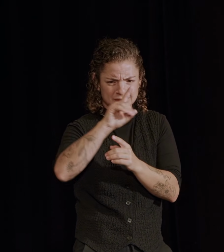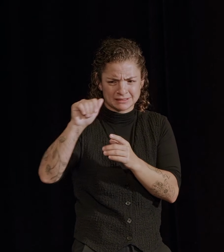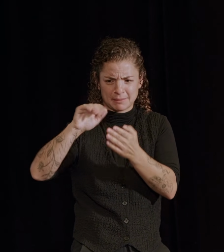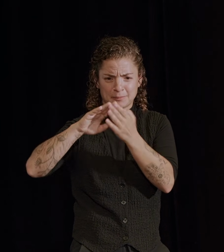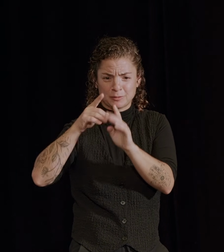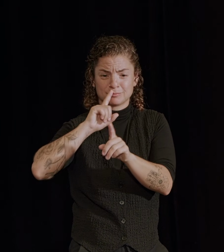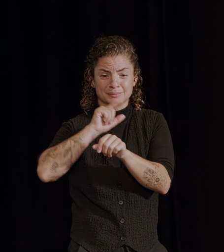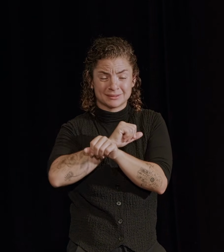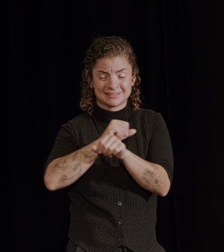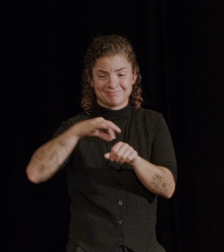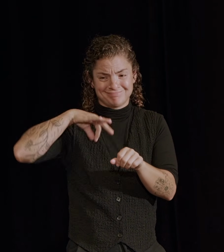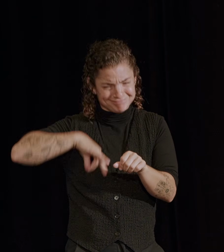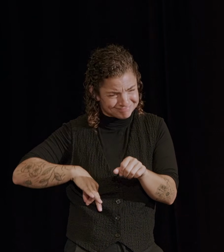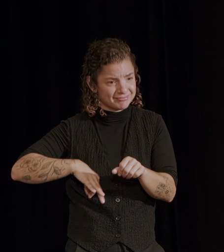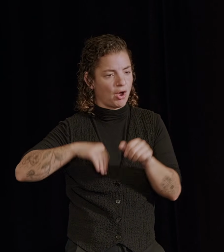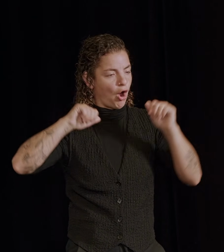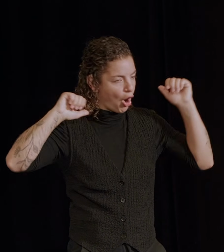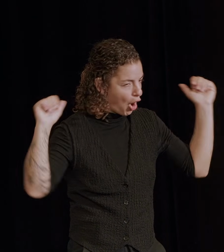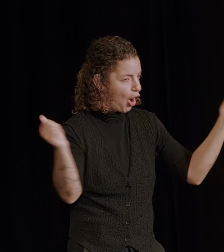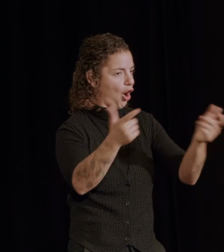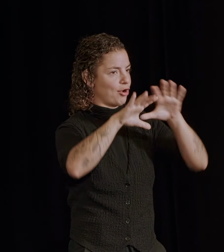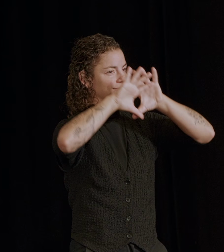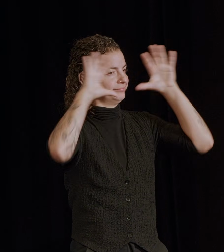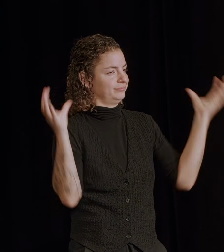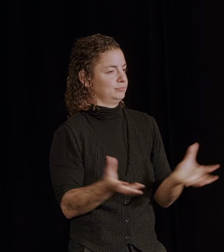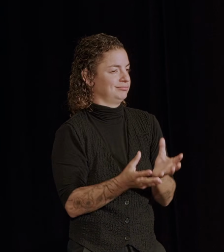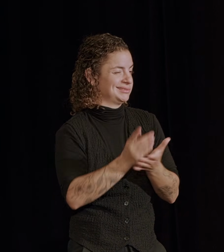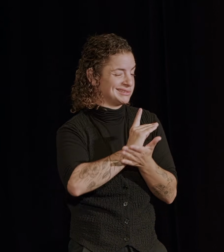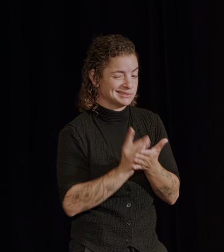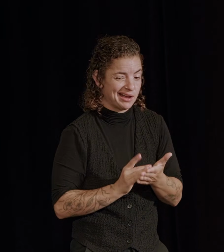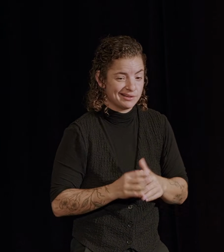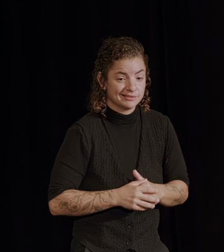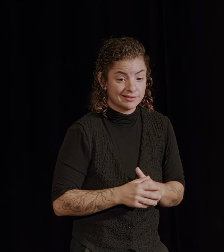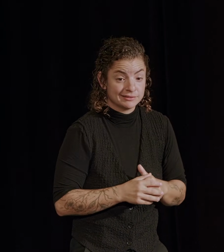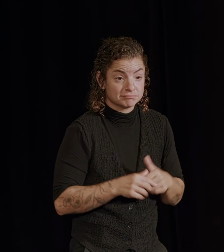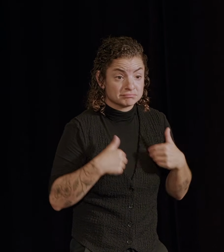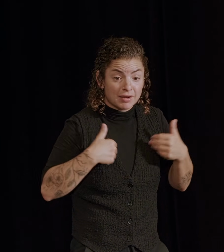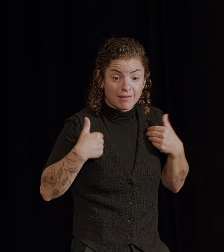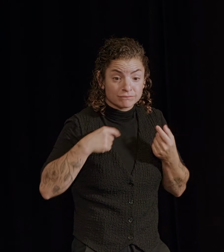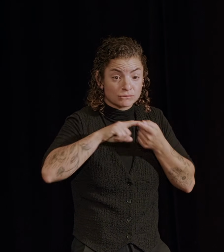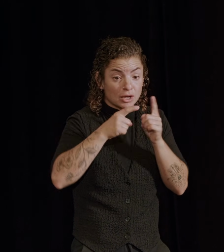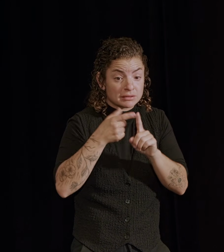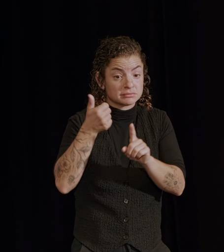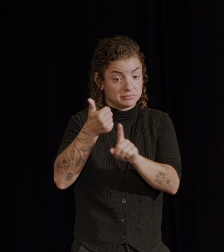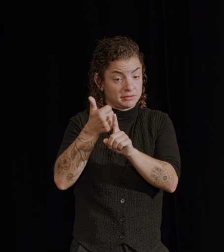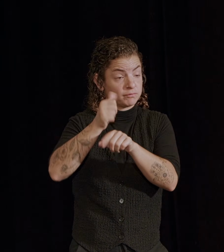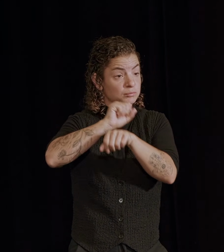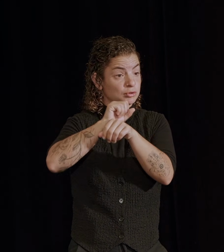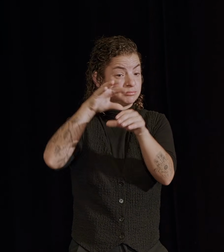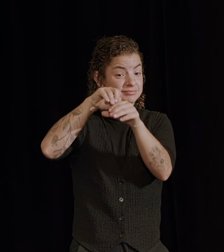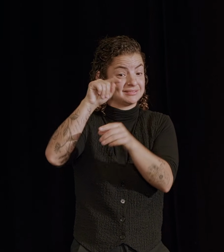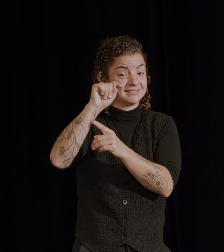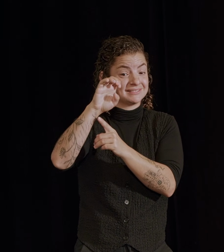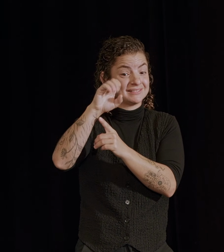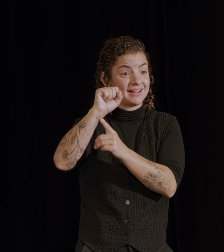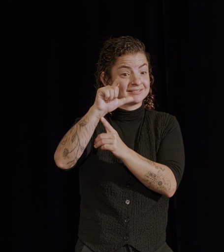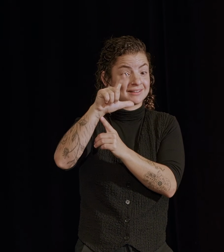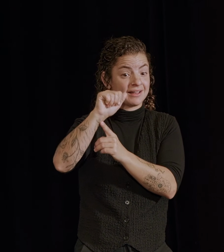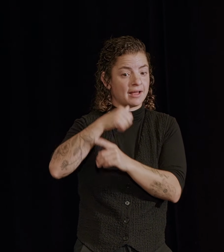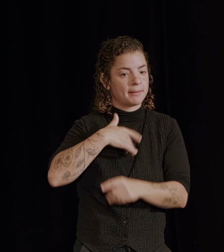I have a few friends that work at Tesla, and I often give them grief for the touchscreen interface in their cars.